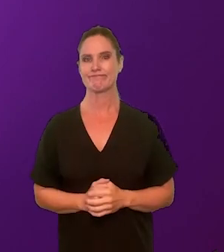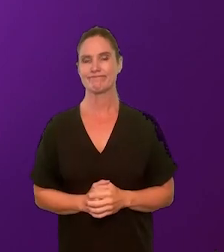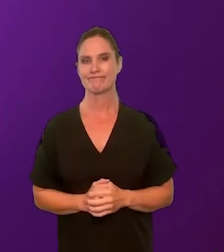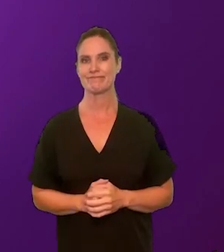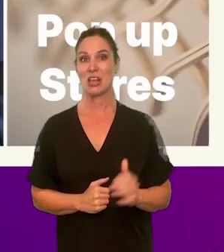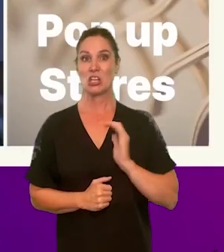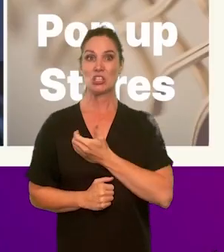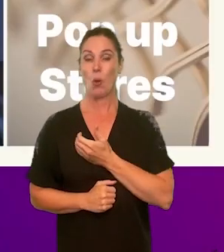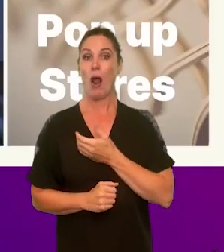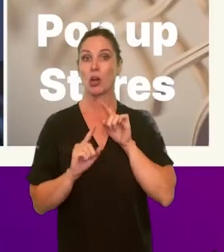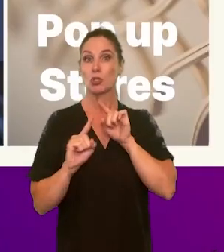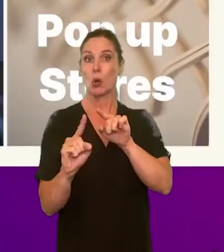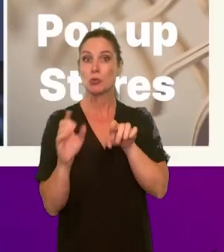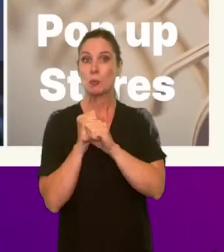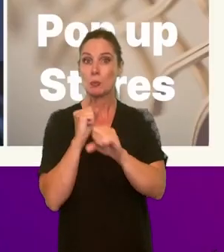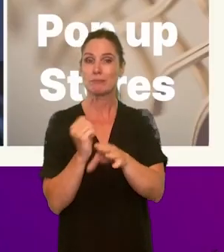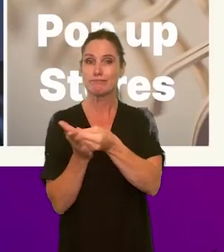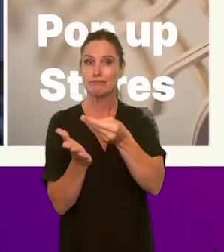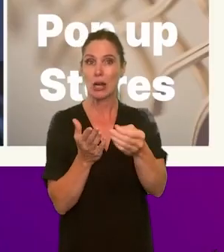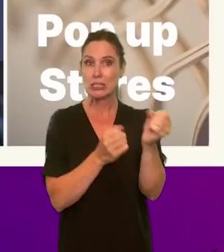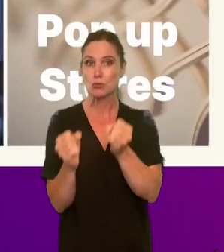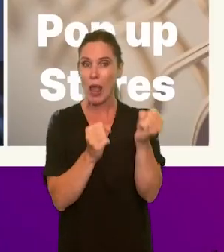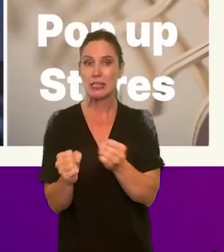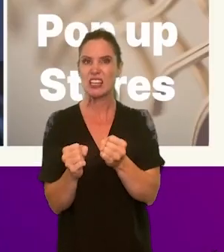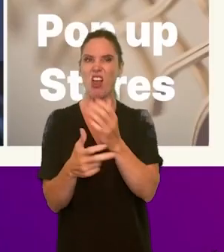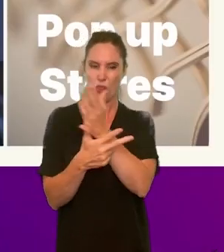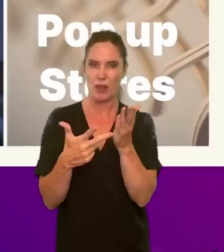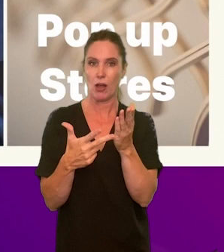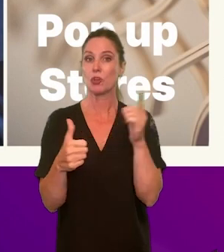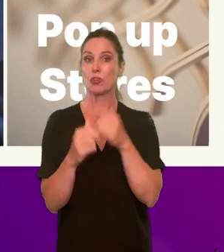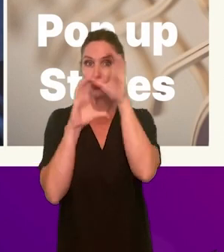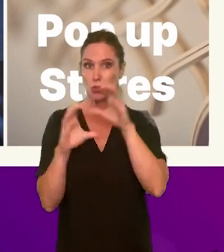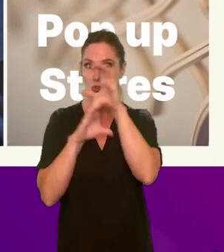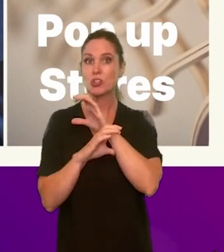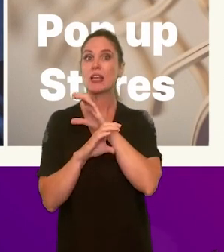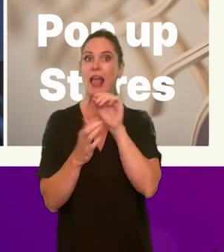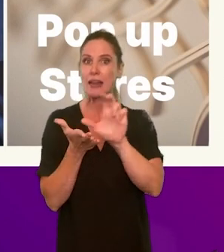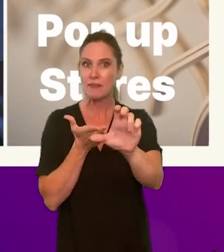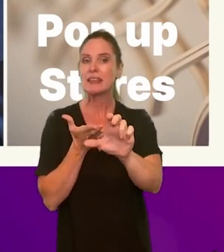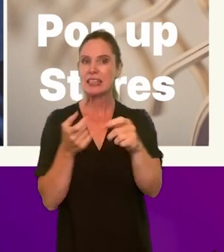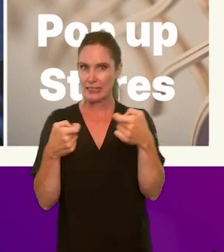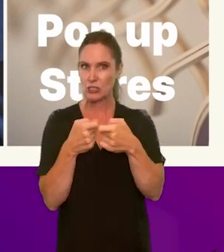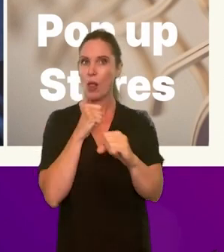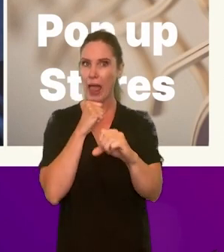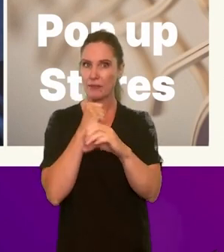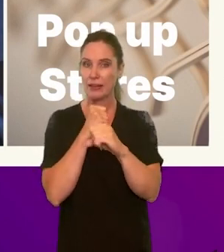First, we're investing in search and digital ads, which we have already done really well in, and there are specific long-tail keywords that people are looking for,